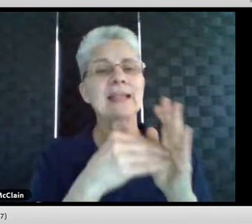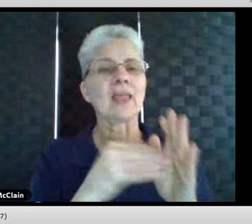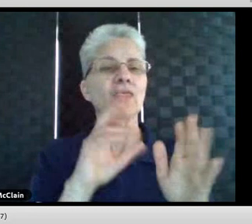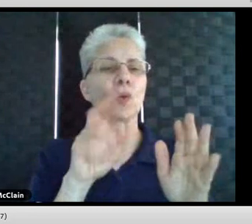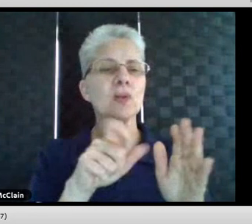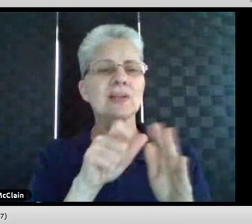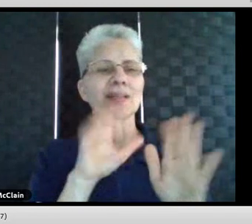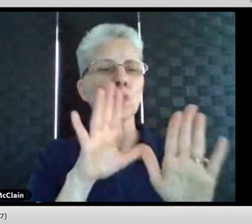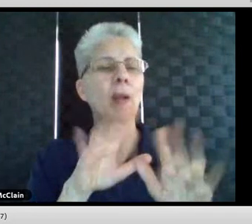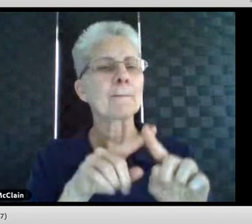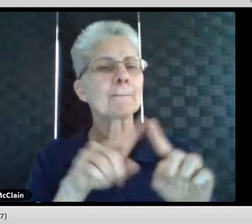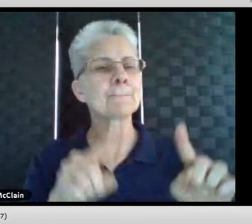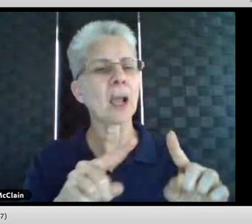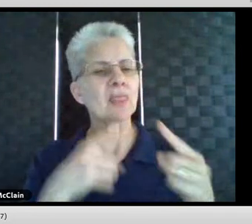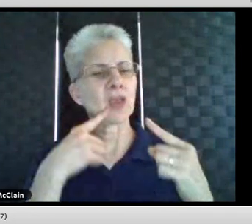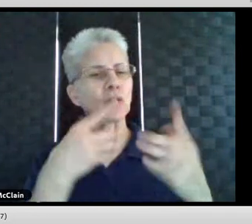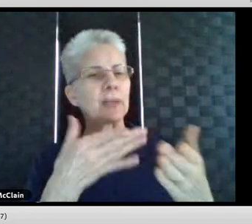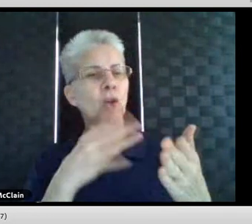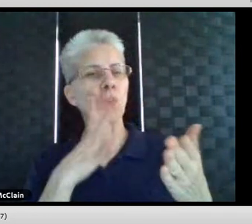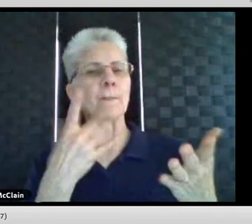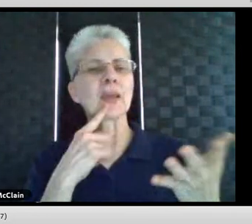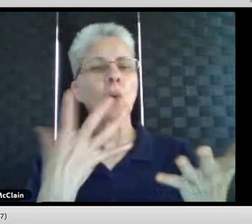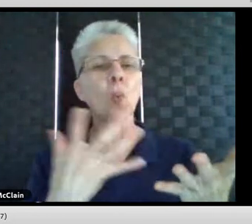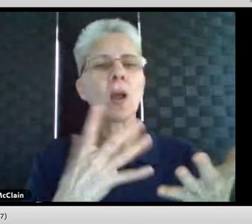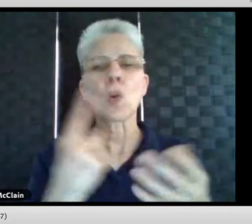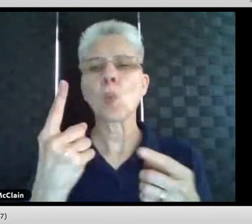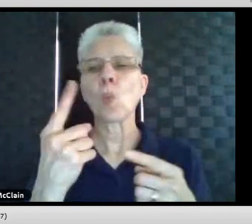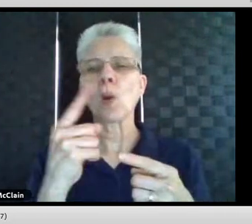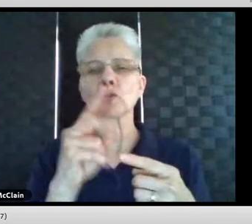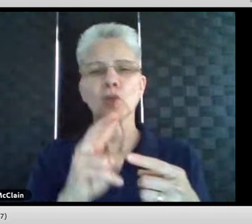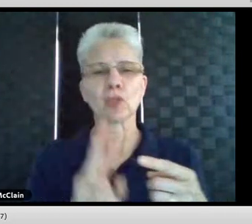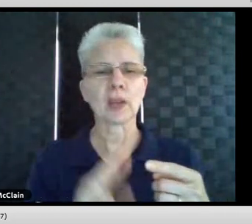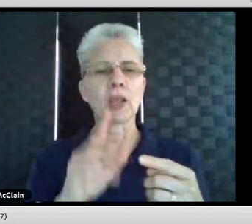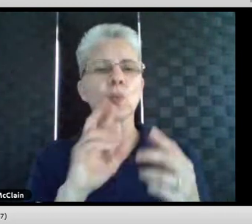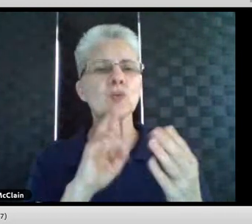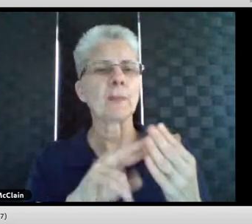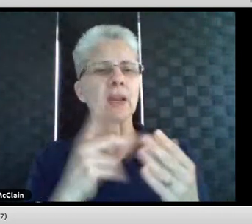That's not so great, but the ultimate here would be, "One to three was repeated more than one time,"